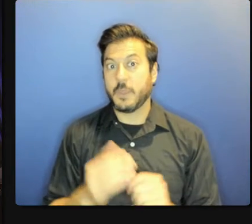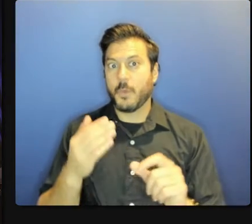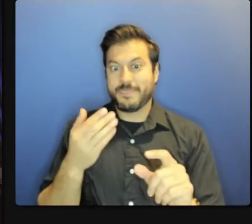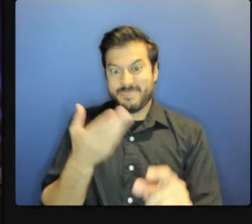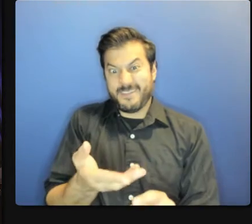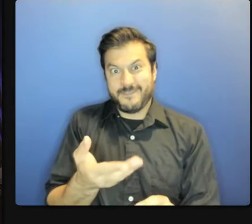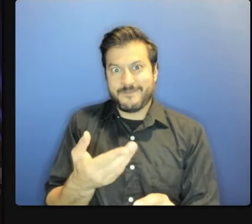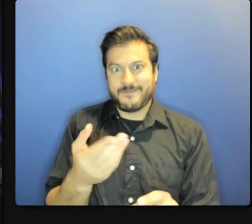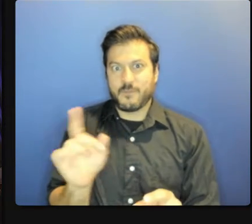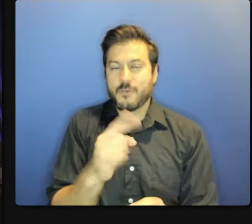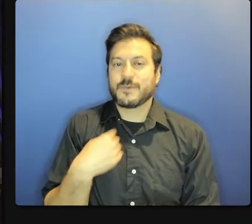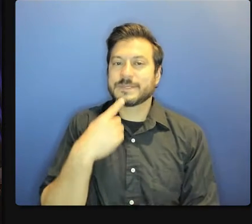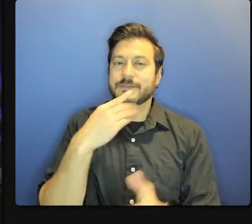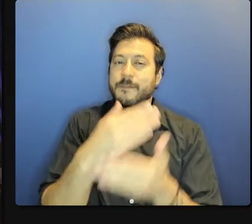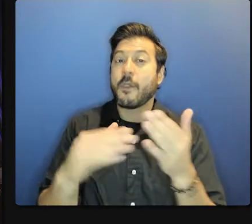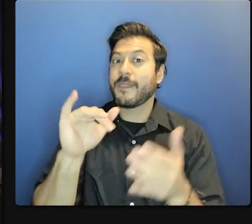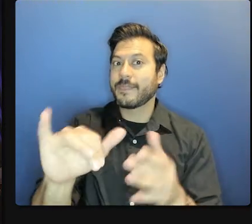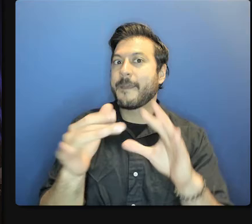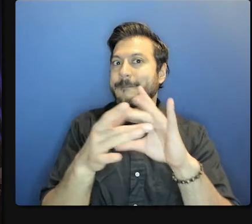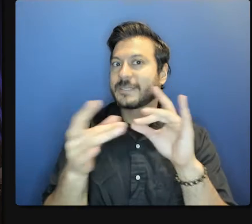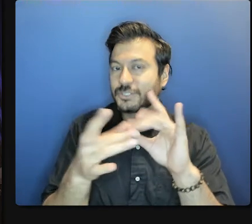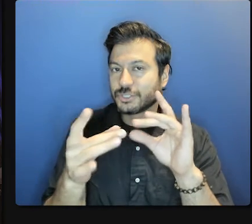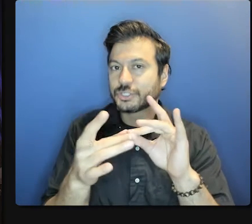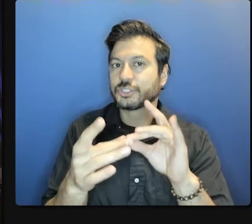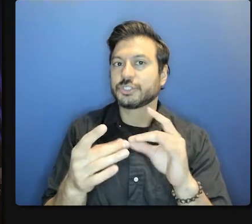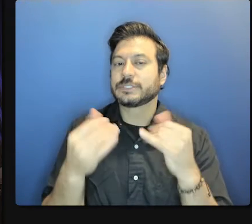It was there where we said, as part of that message,